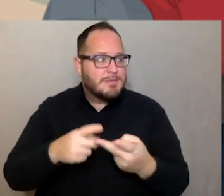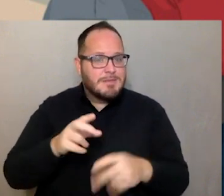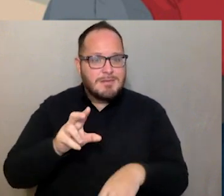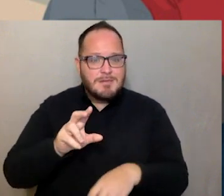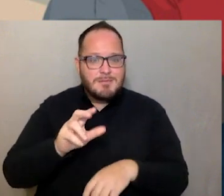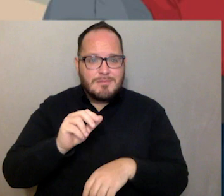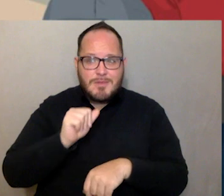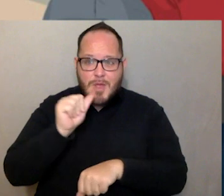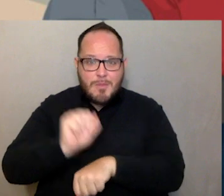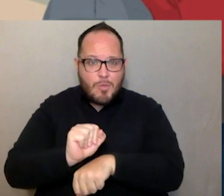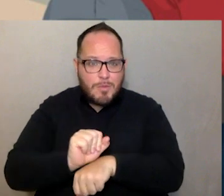AND UNEMPLOYMENT INSURANCE AND OTHER FORMS OF HELP THAT